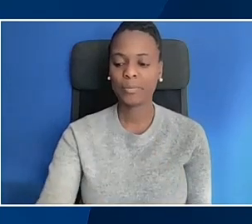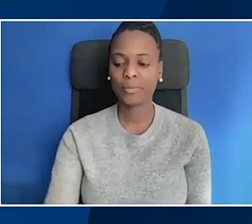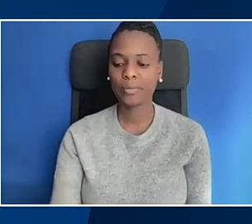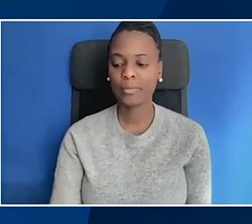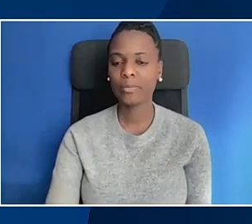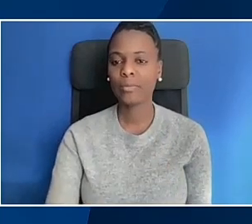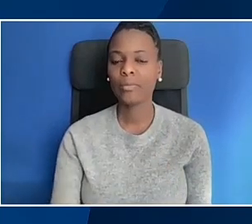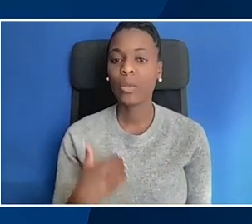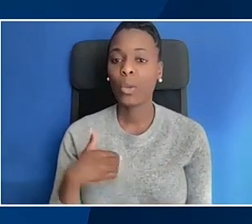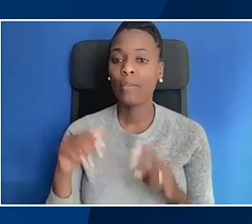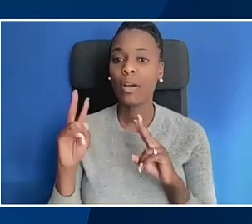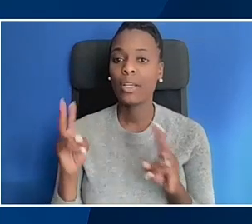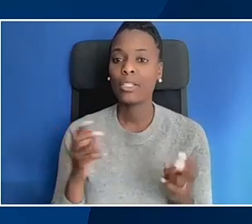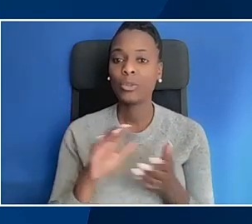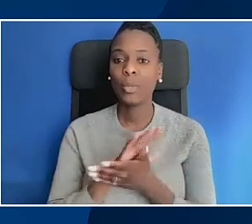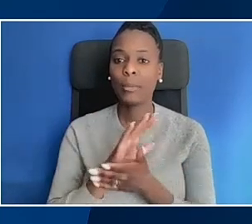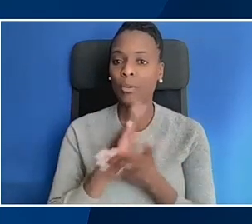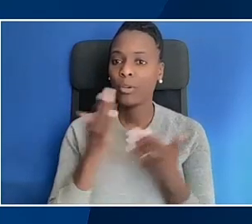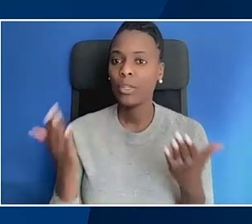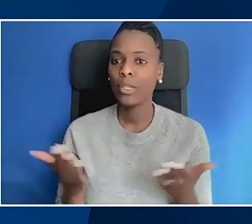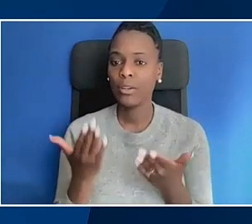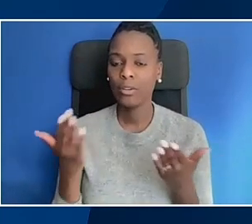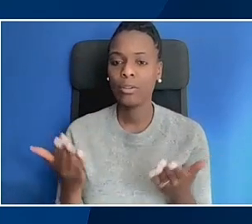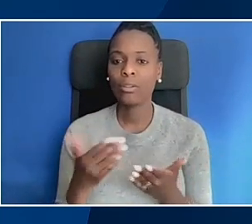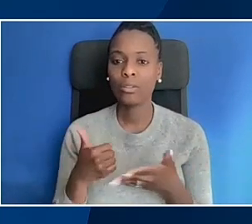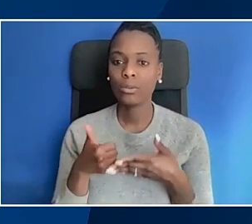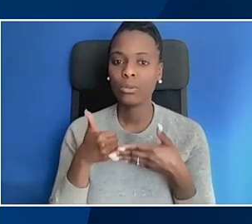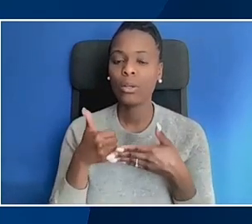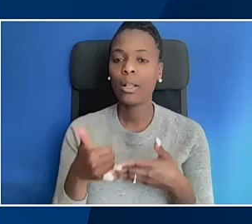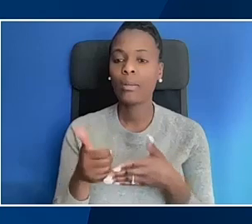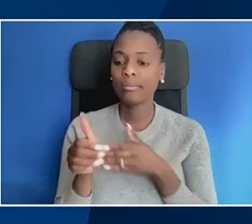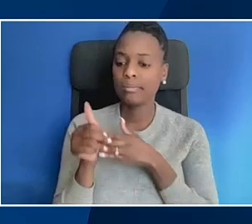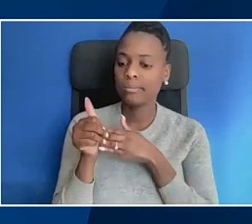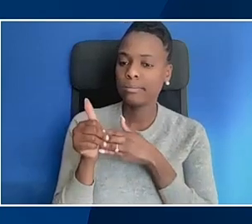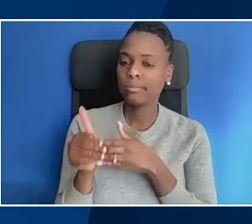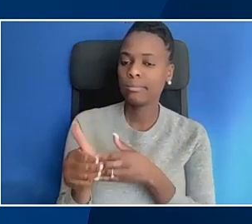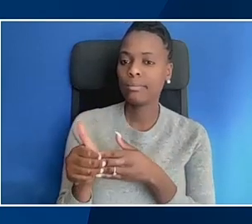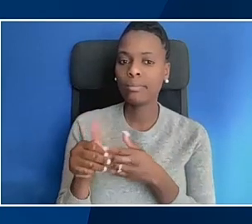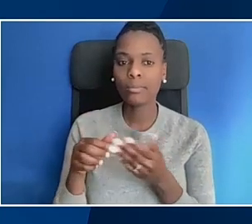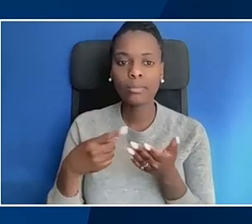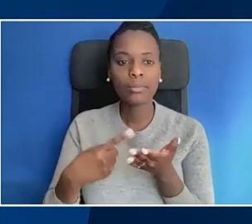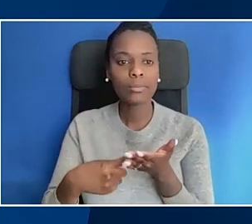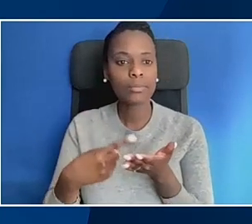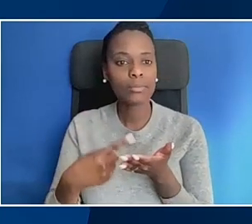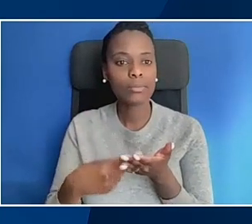before us. To help us guide us through the discussion, I will turn it over to our lead